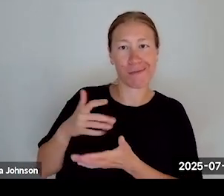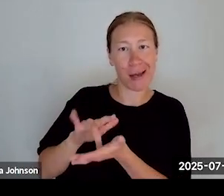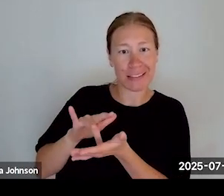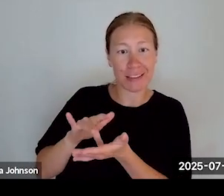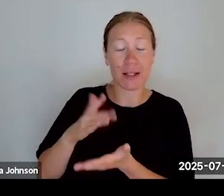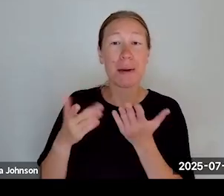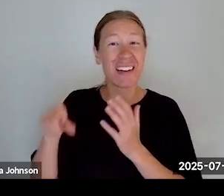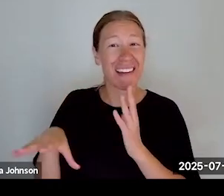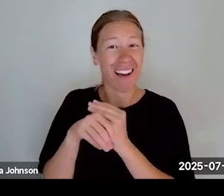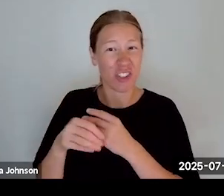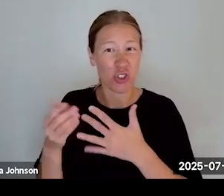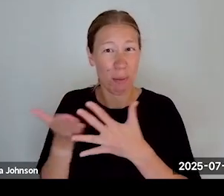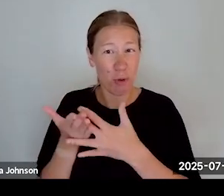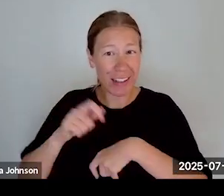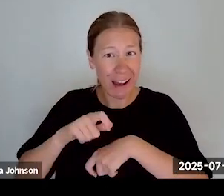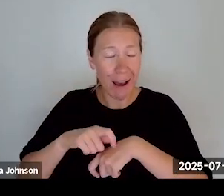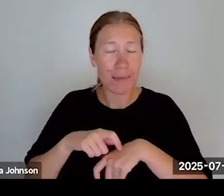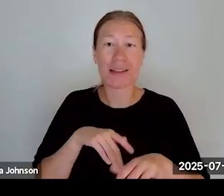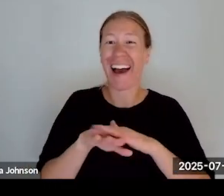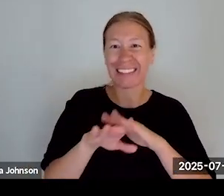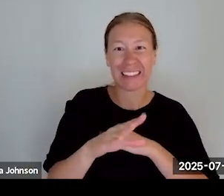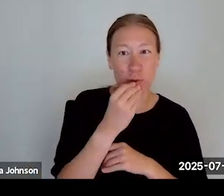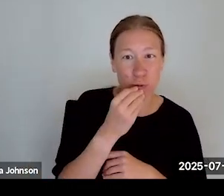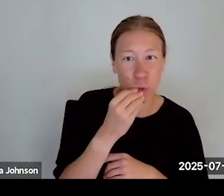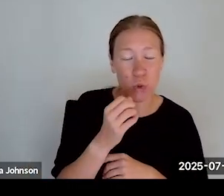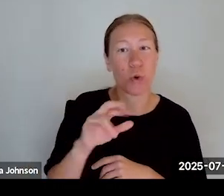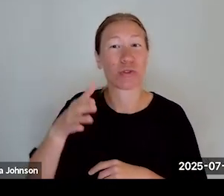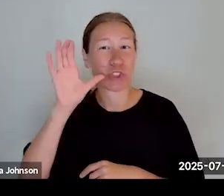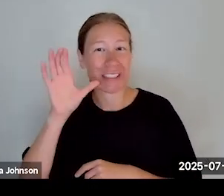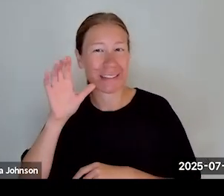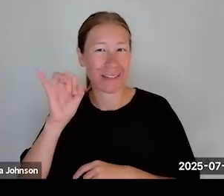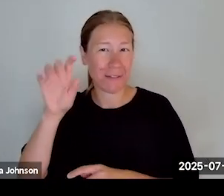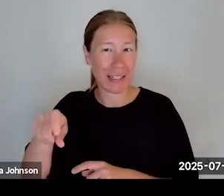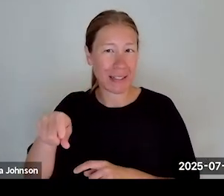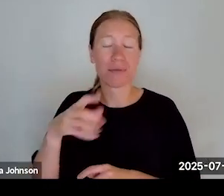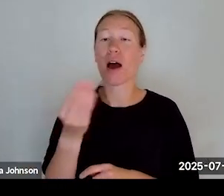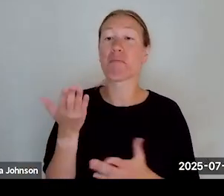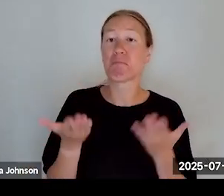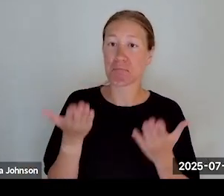having access to food or beverage as needed, or the use of service animals in their workspace.